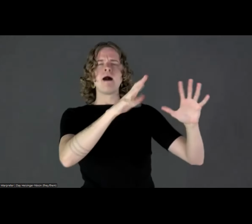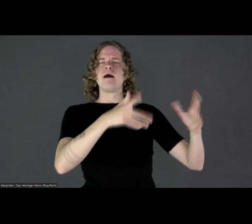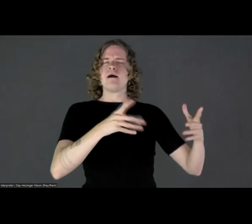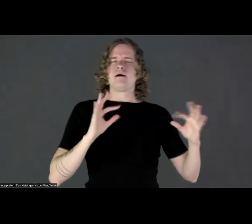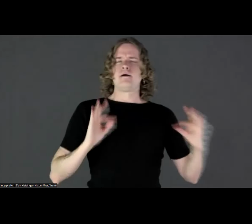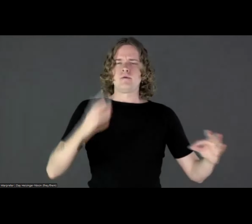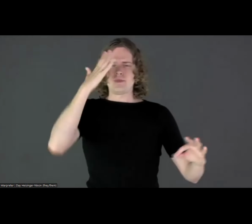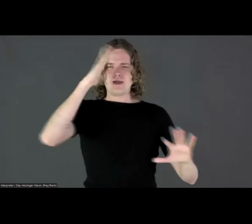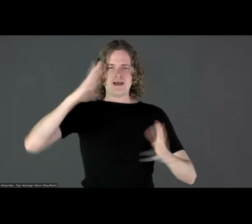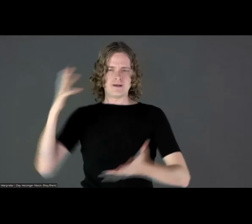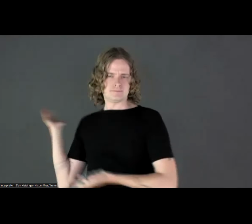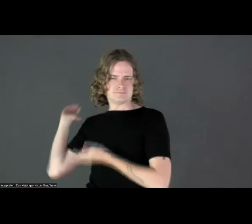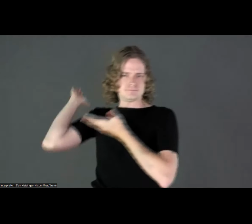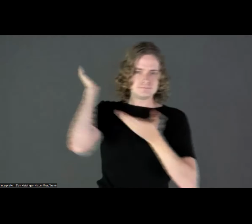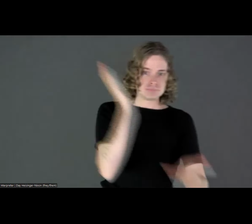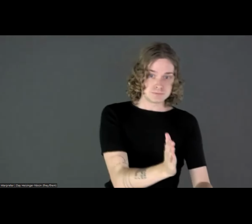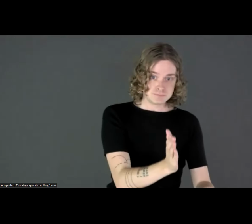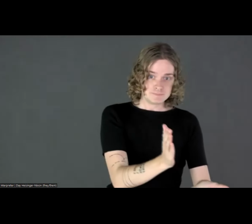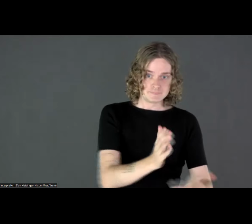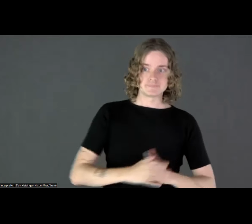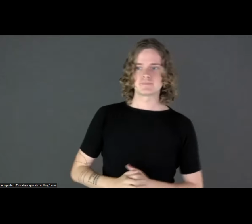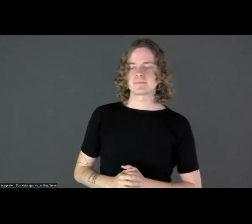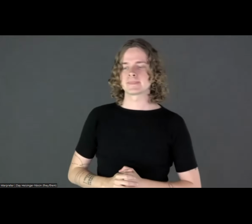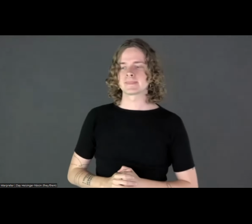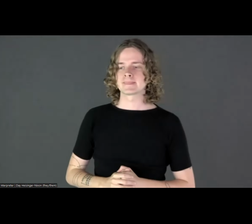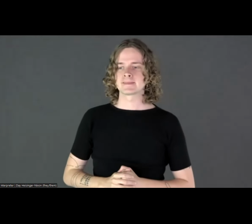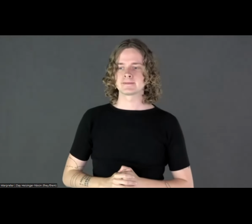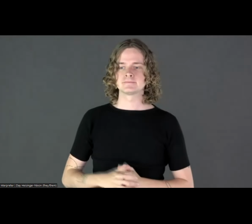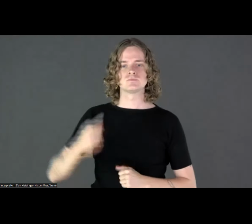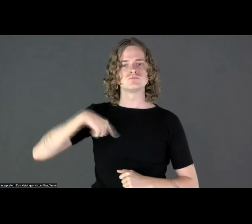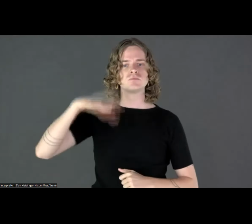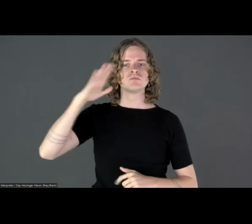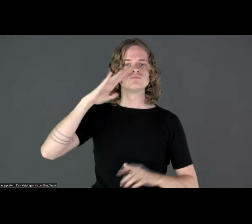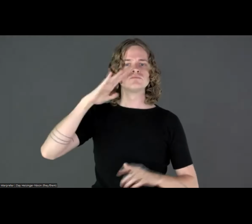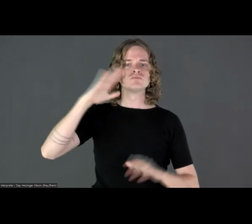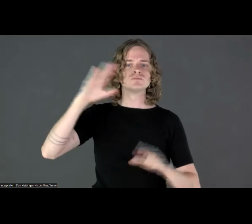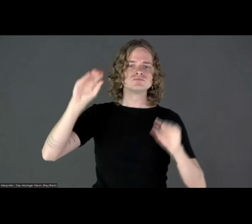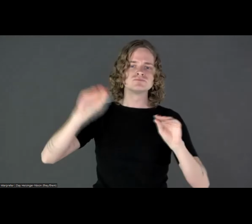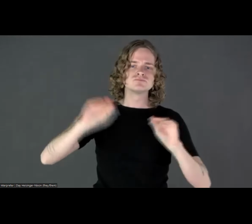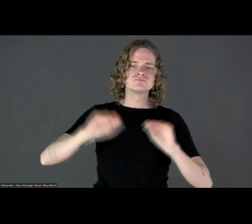It includes an overview of all of the innovations focused on disability and older age inclusion